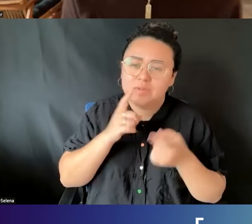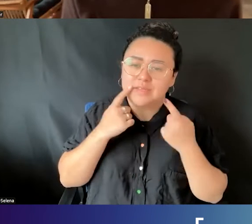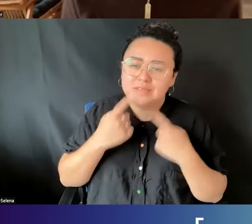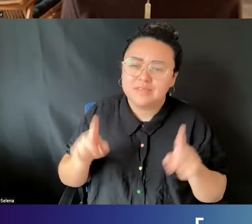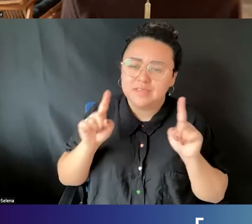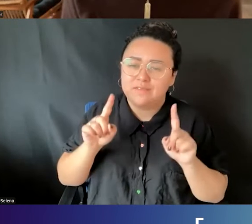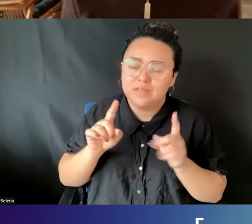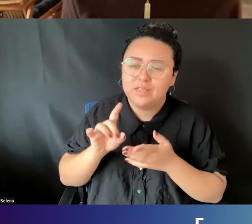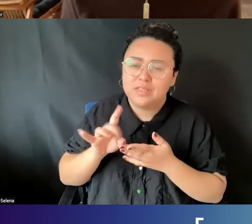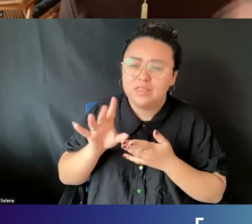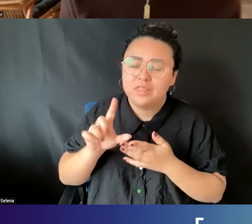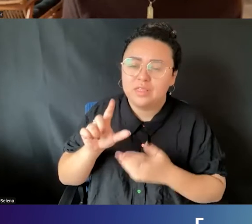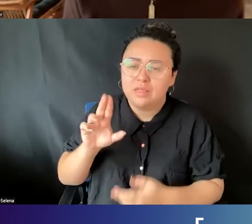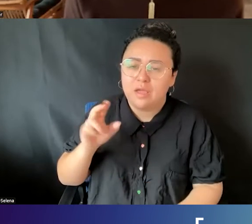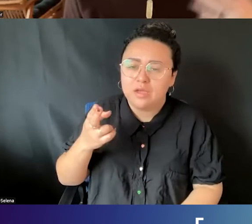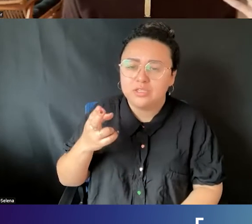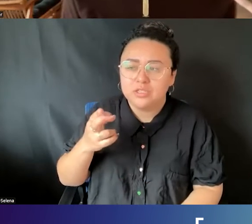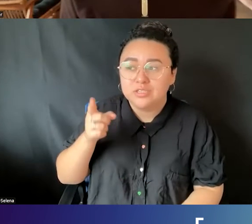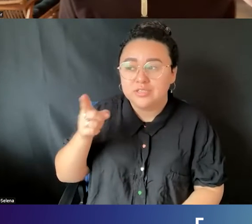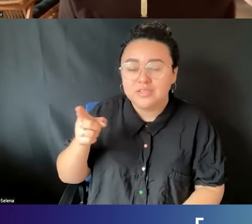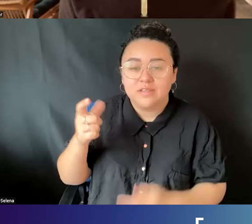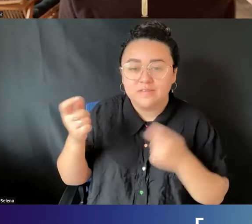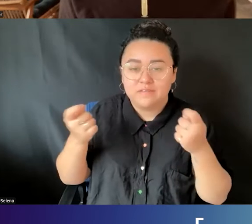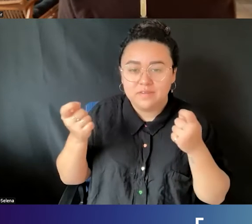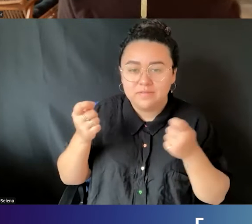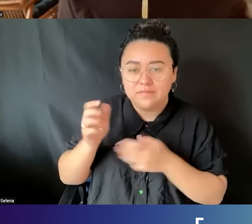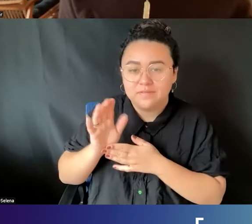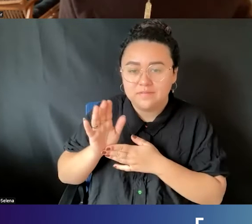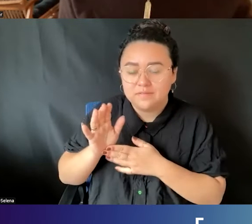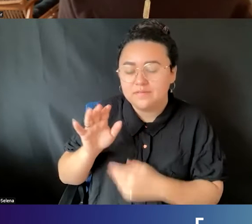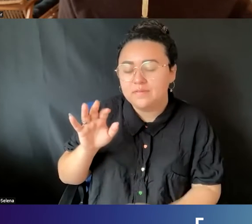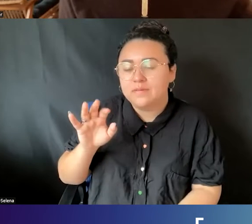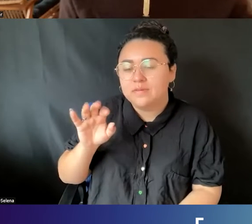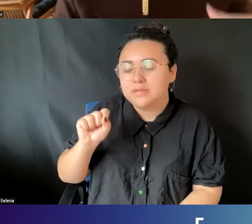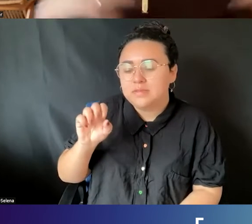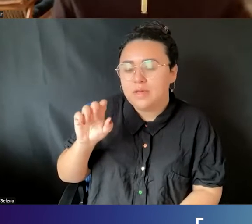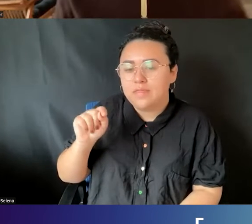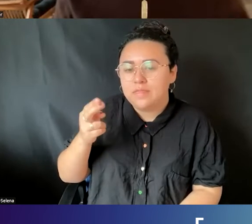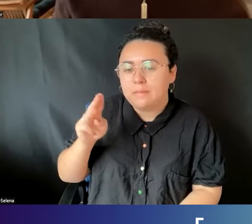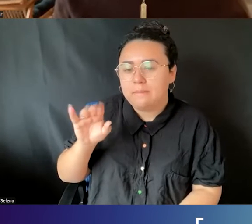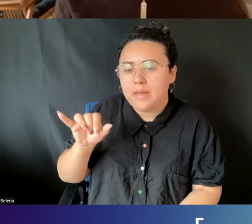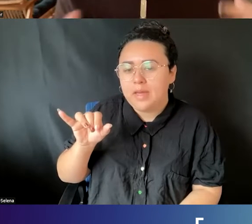at South by Southwest and one, there's two awards that we want. And the festival added another screening.